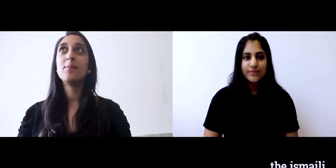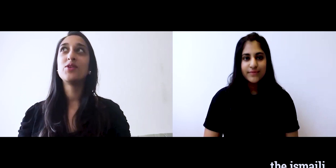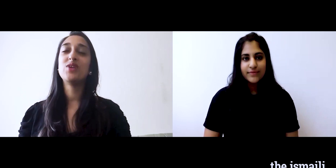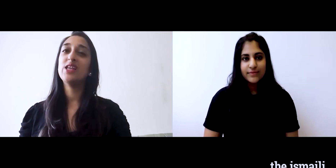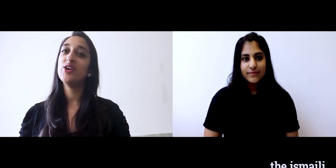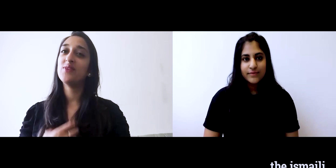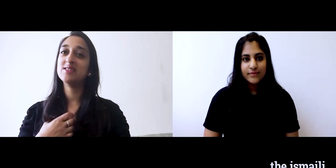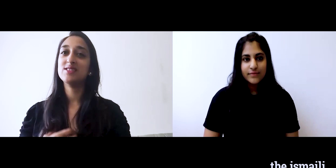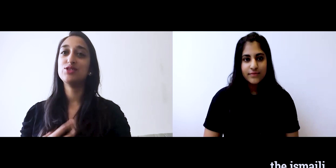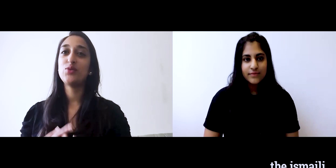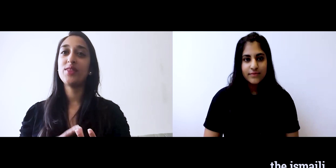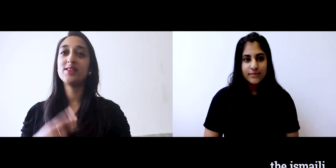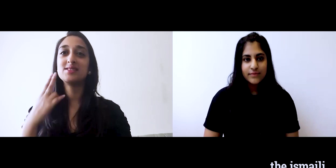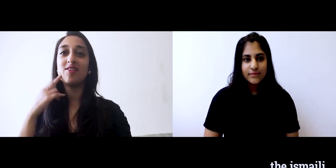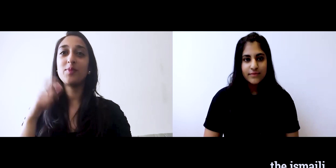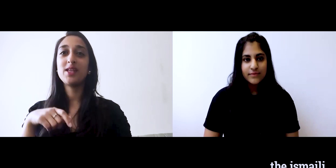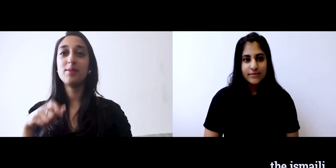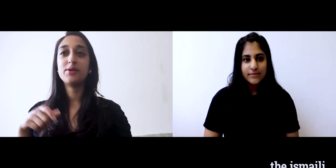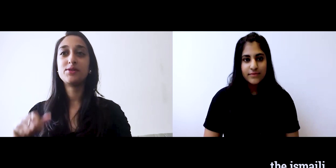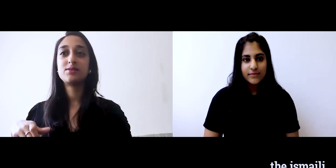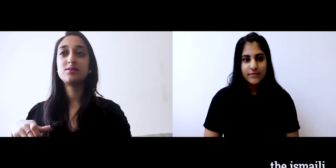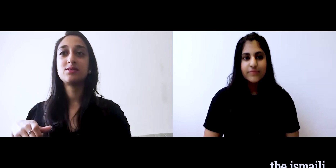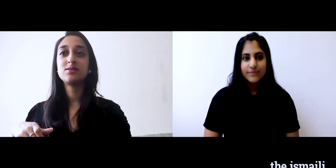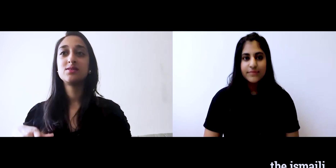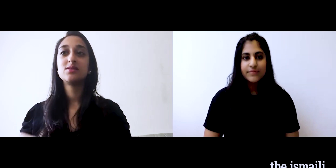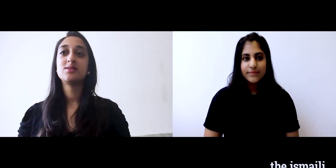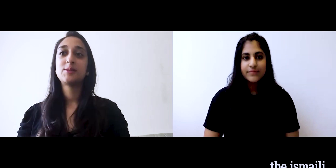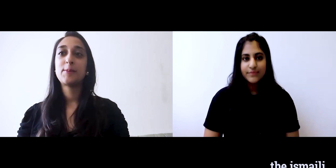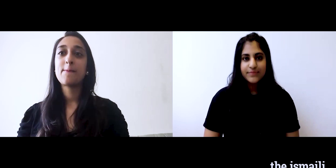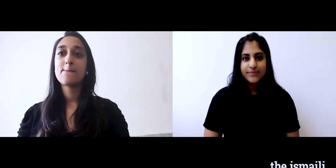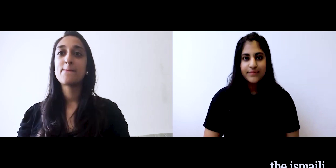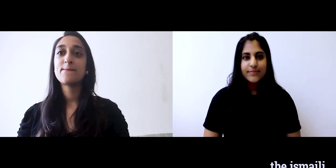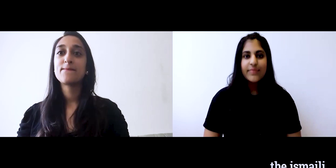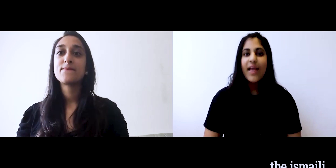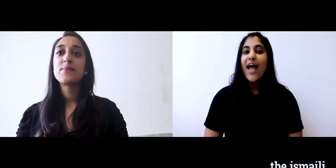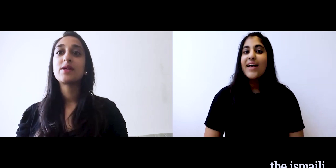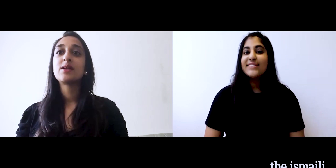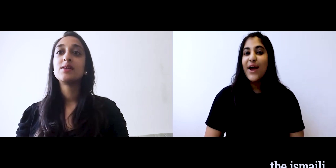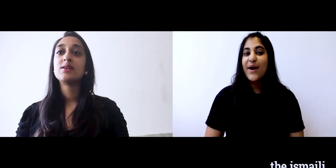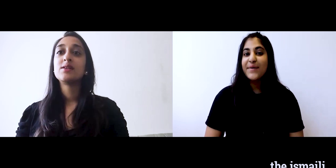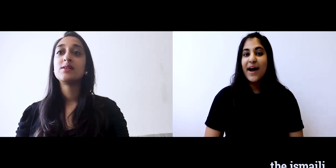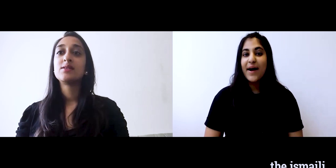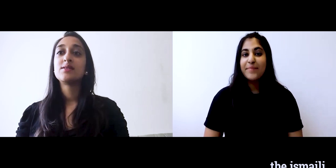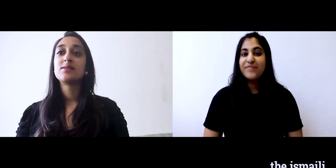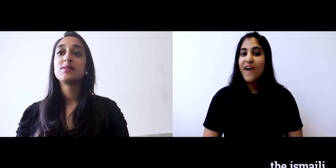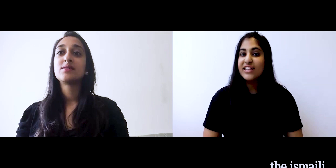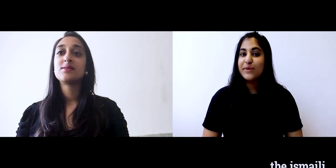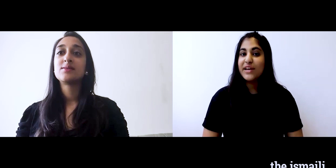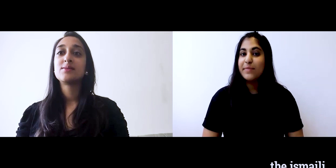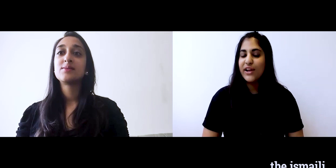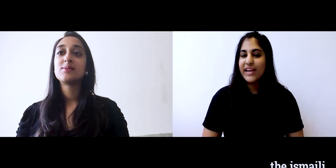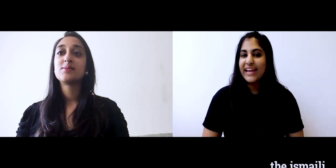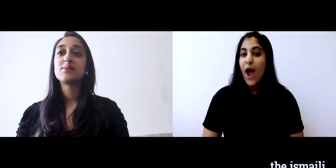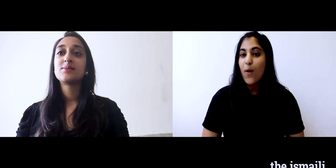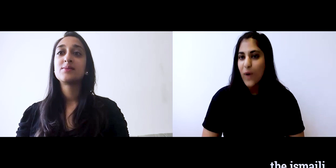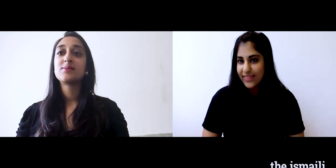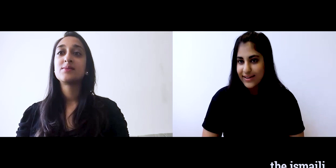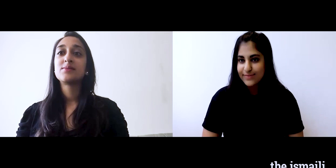That can be really offending to deaf people. So first we're going to be looking at weather.